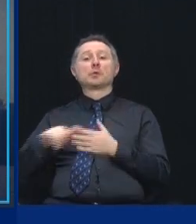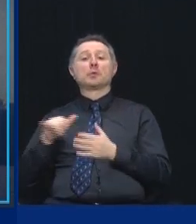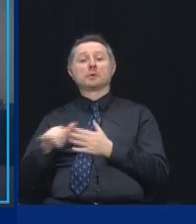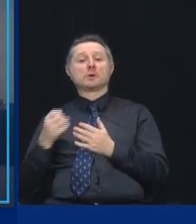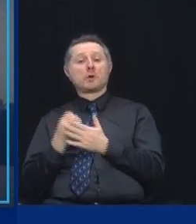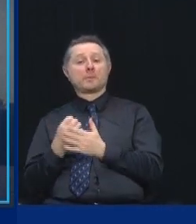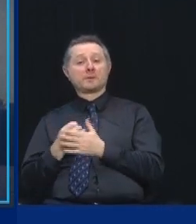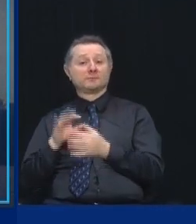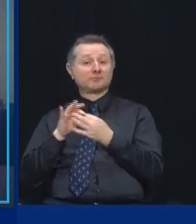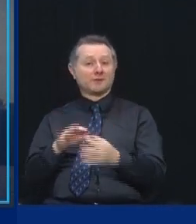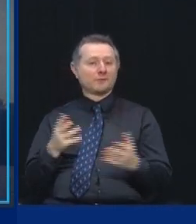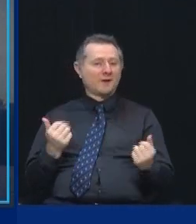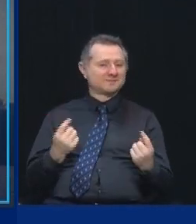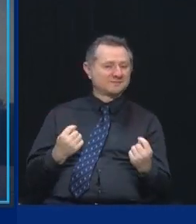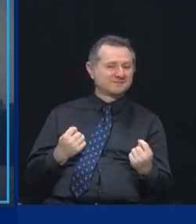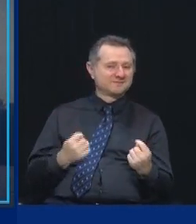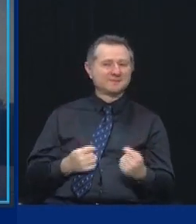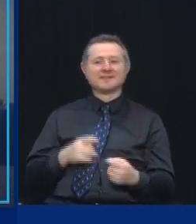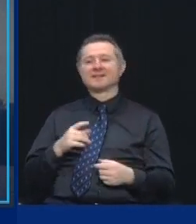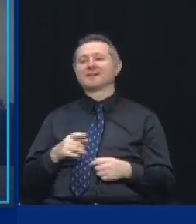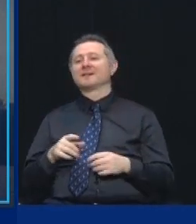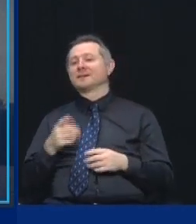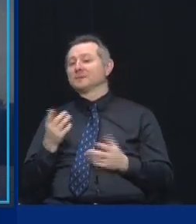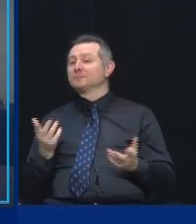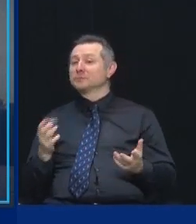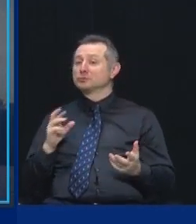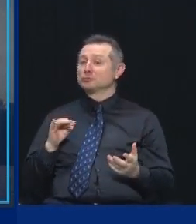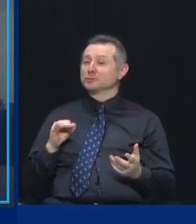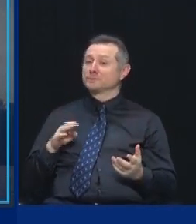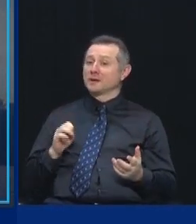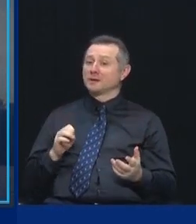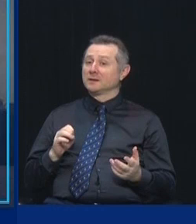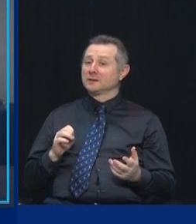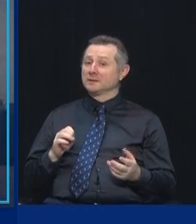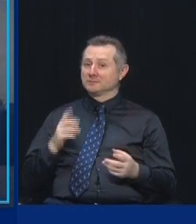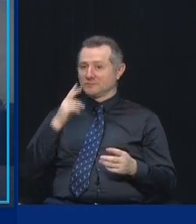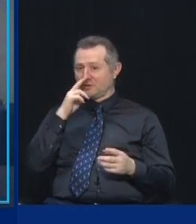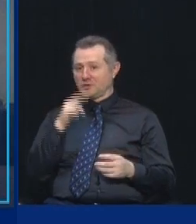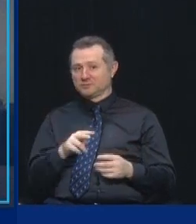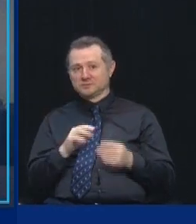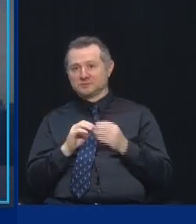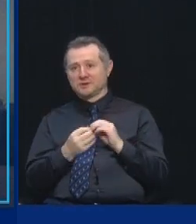THAT HAS TO BE DONE. YOU KNOW WHAT NEW YORK'S ECONOMICS ARE TIED TO?